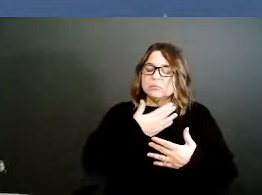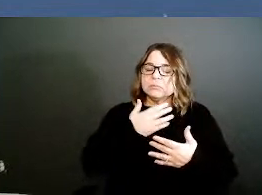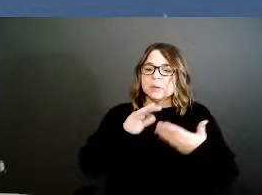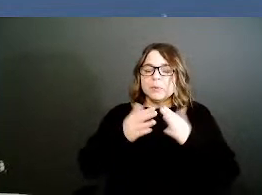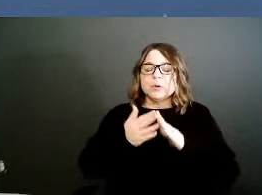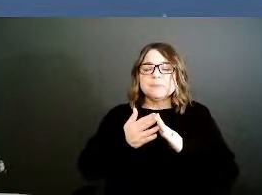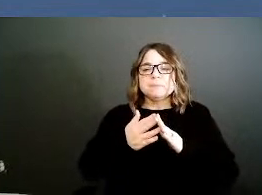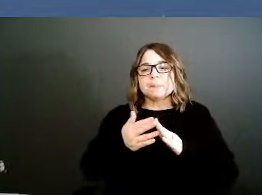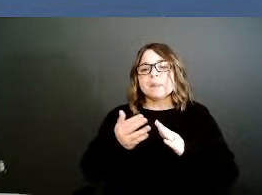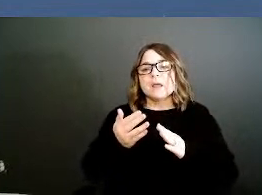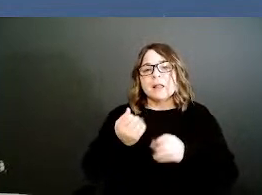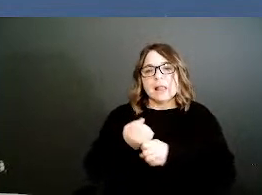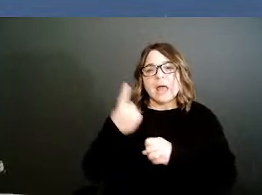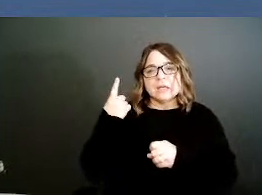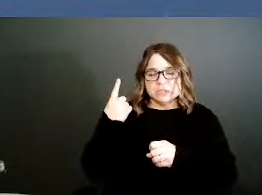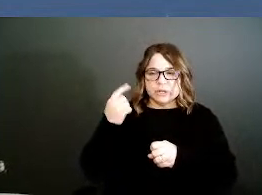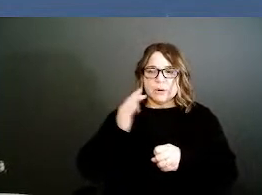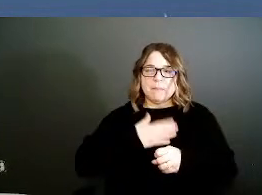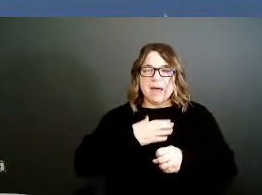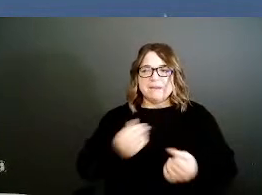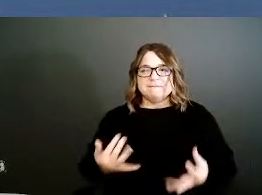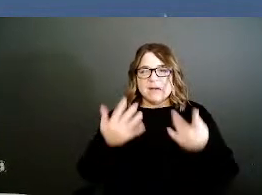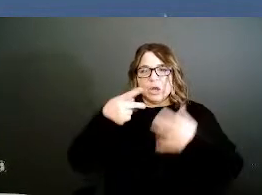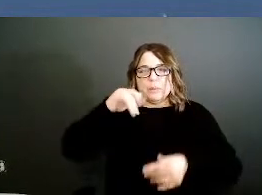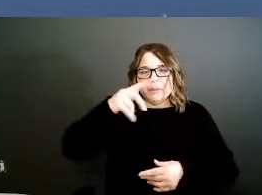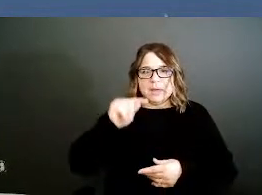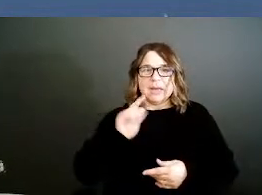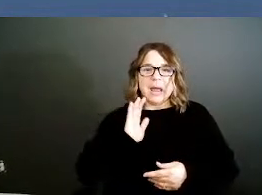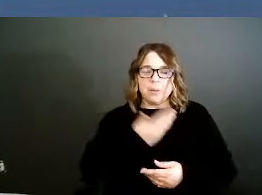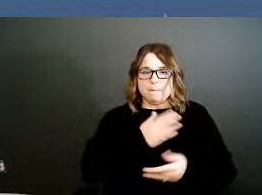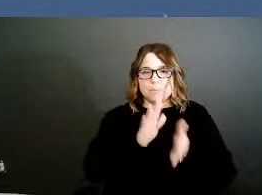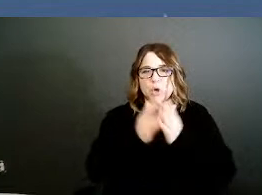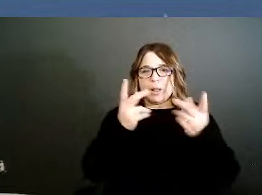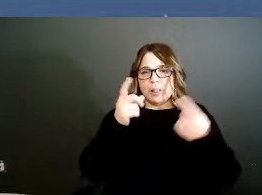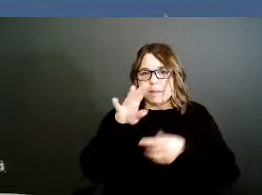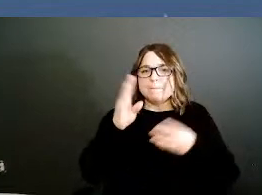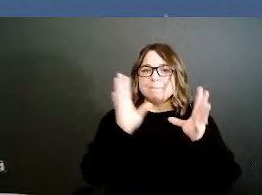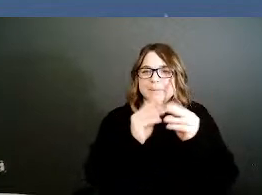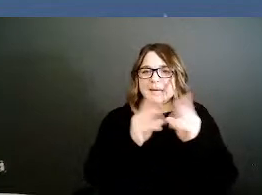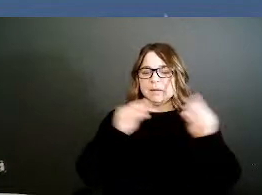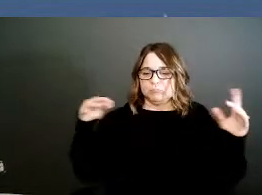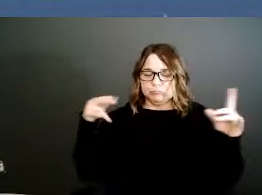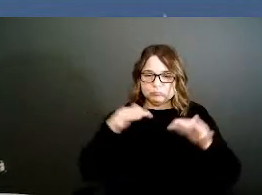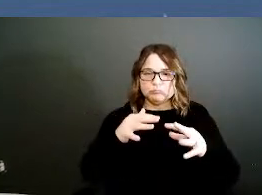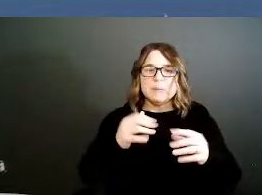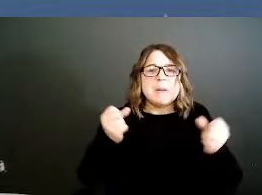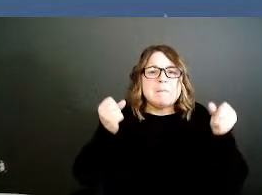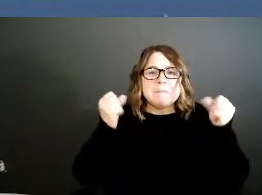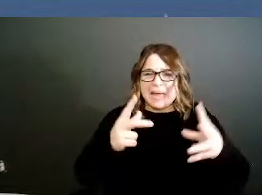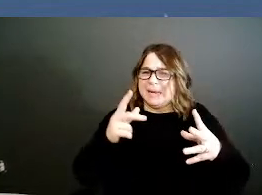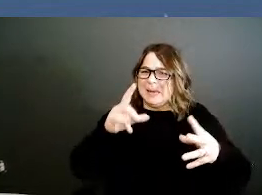DIRECTION AND BLEW THROUGH GEORGE FLOYD SQUARE WITH SIRENS BLAZING. OFFICERS WITH GUNS POISED